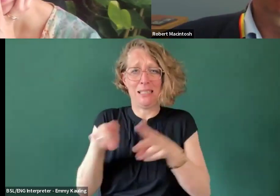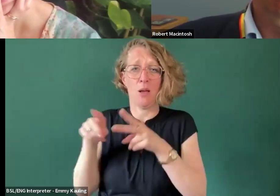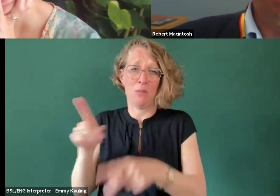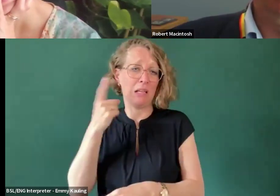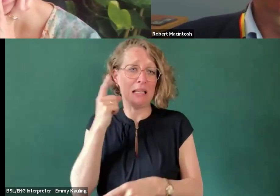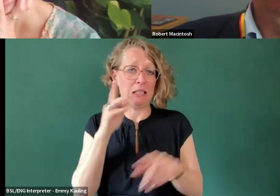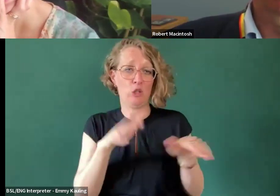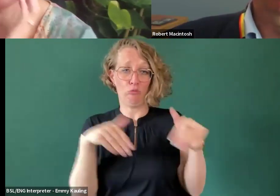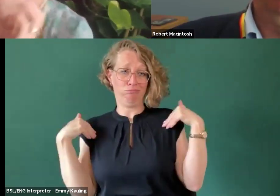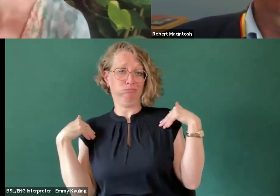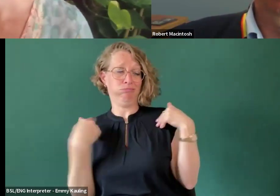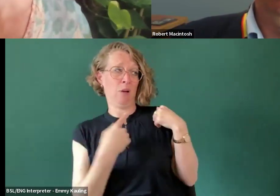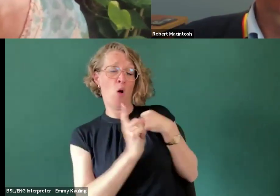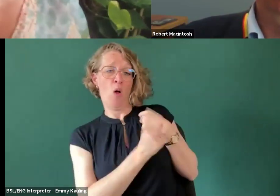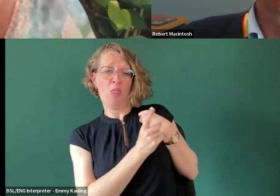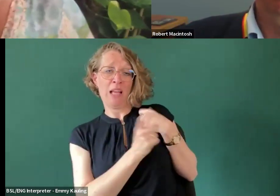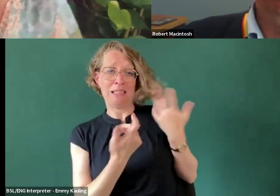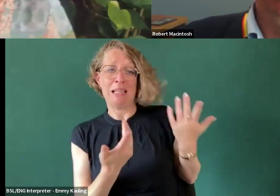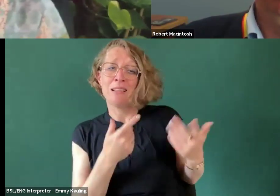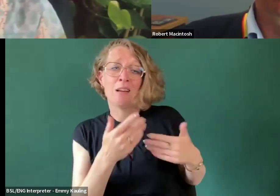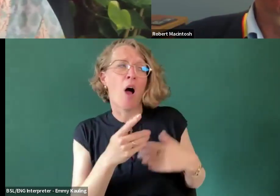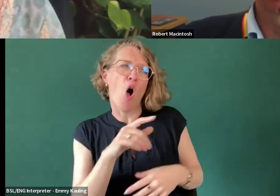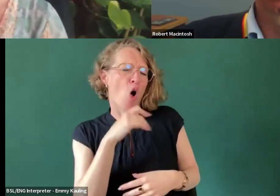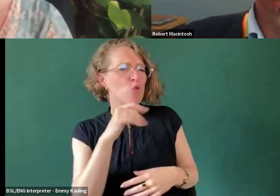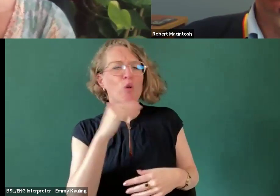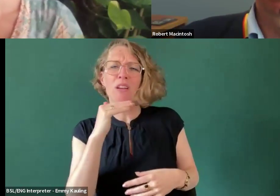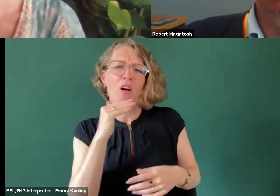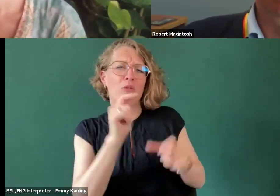back from patterns of data that say there are not enough people from this under-represented